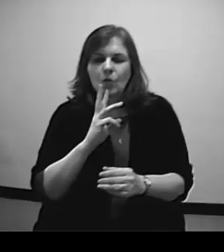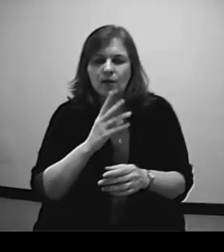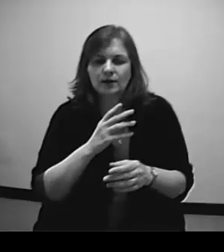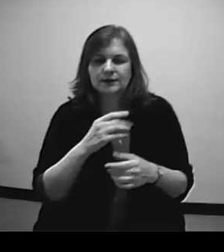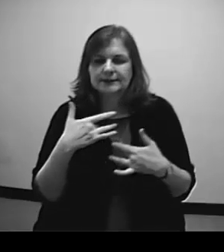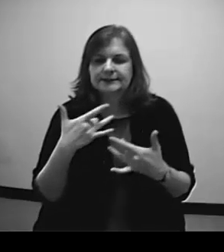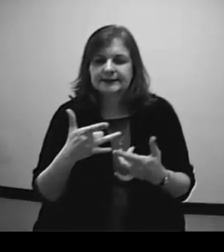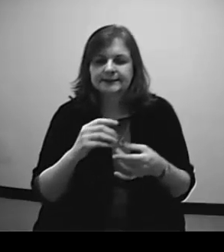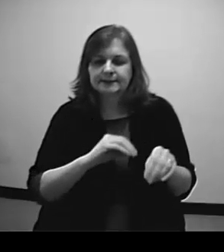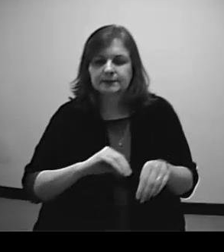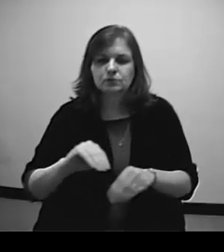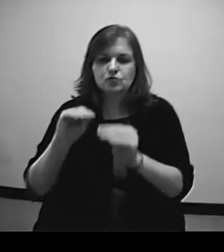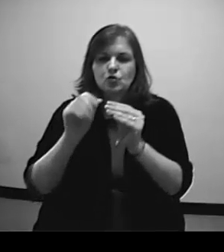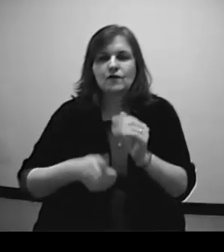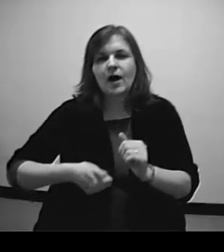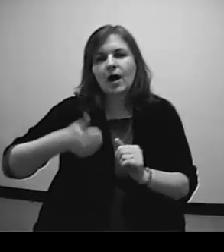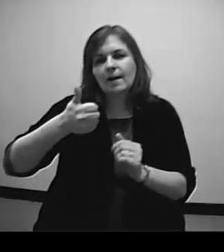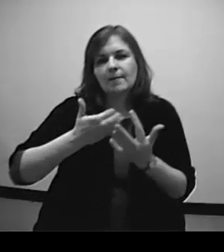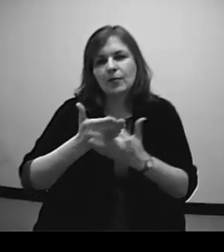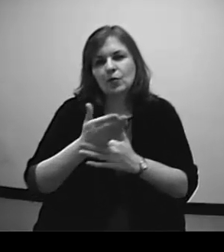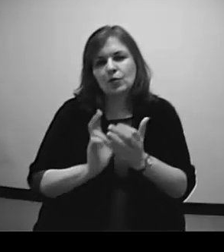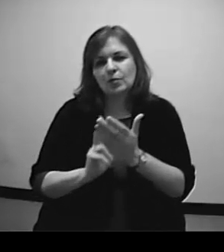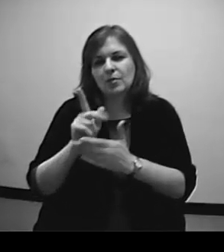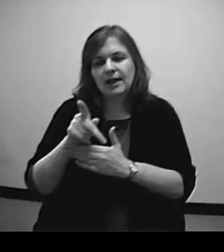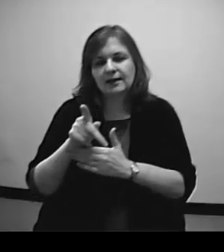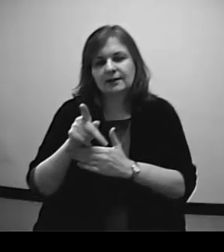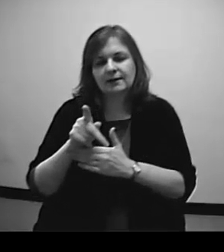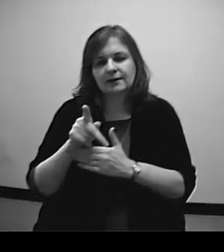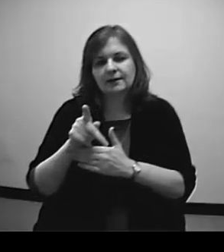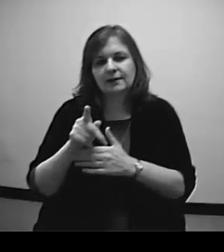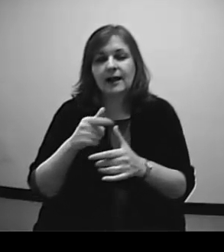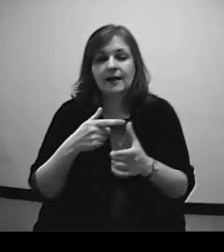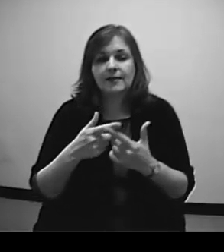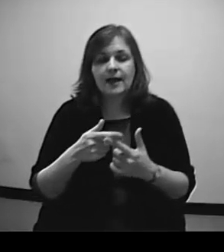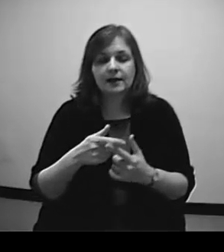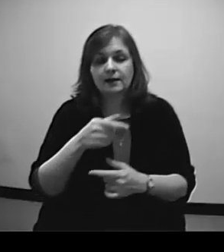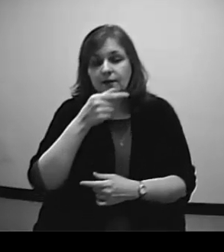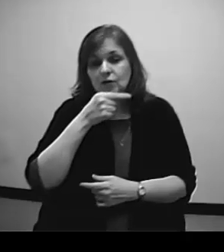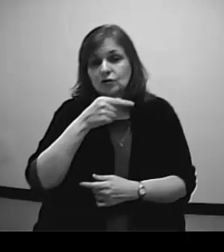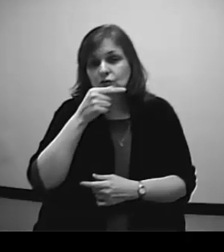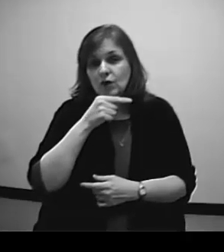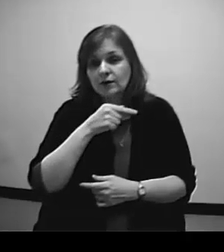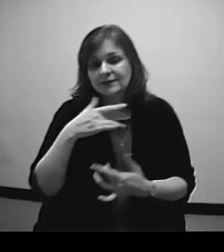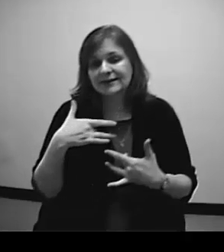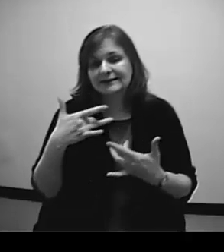and we'll look at our glucose